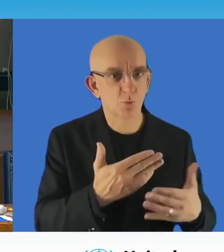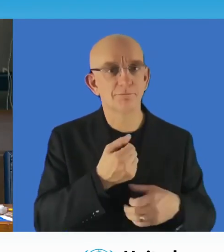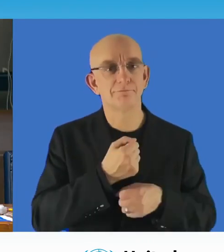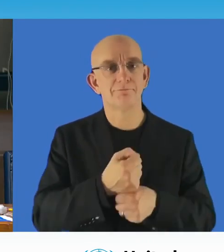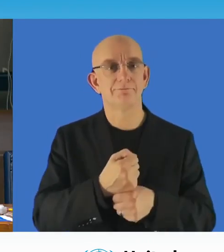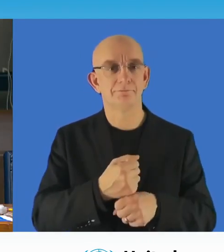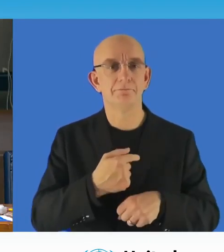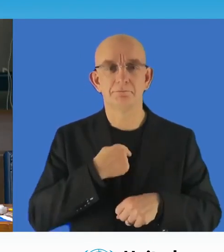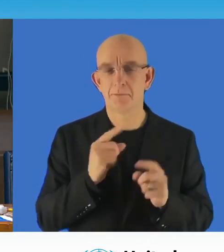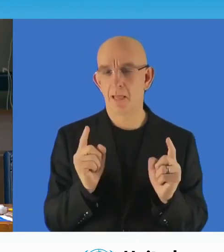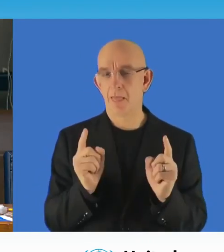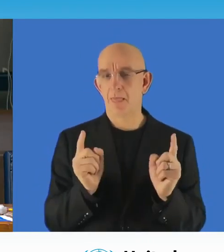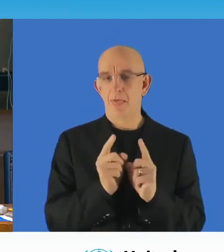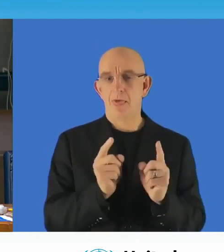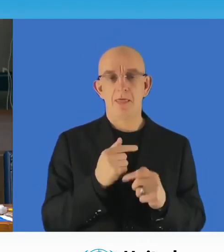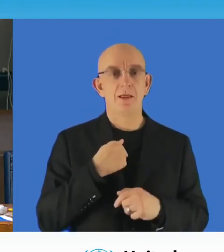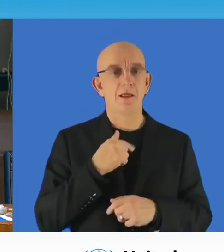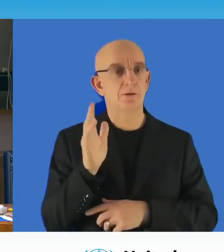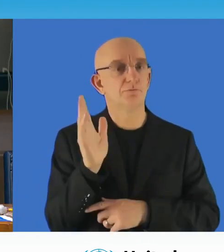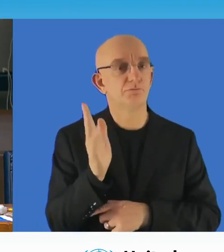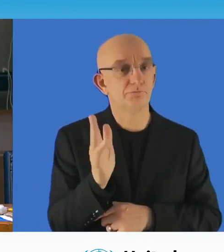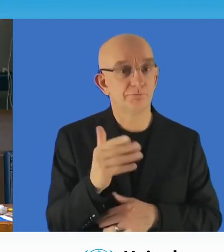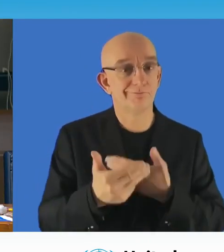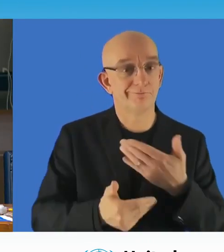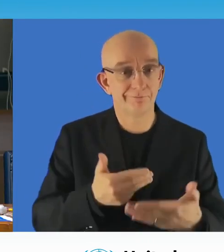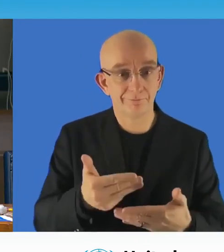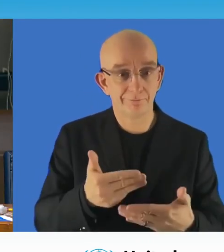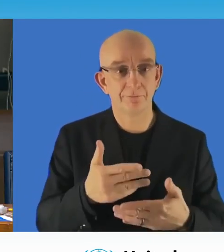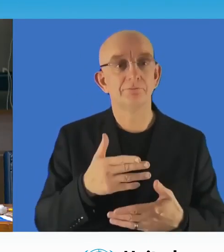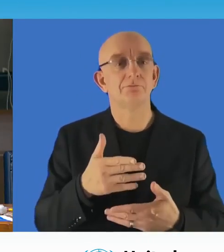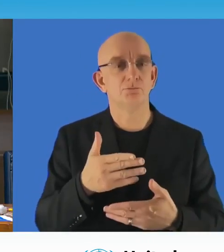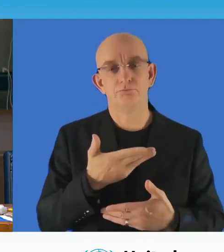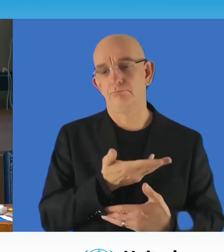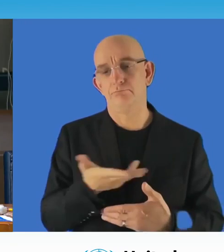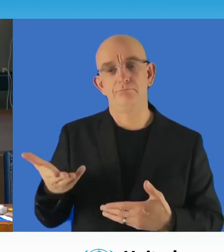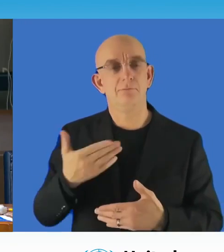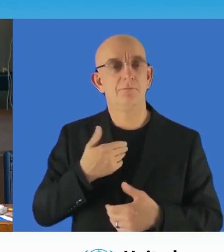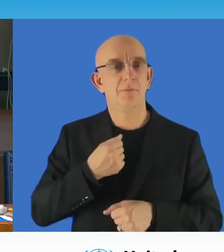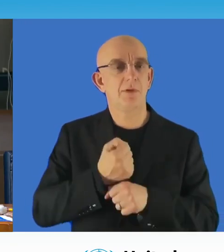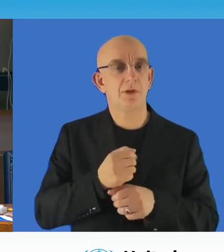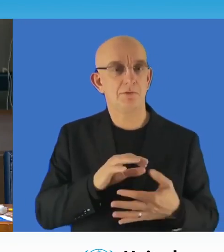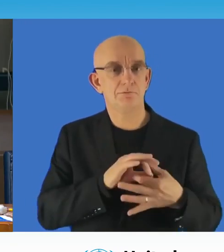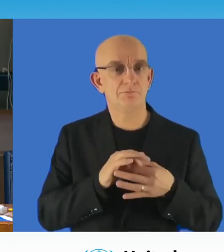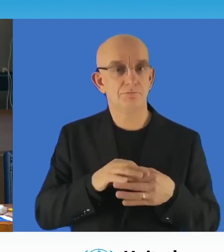bureau it was such an exceptional experience and I enjoyed working with you for for months